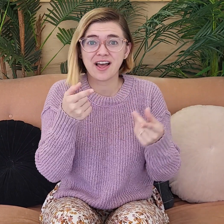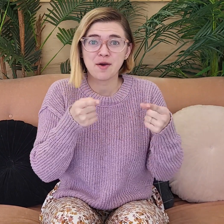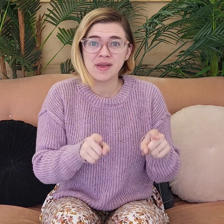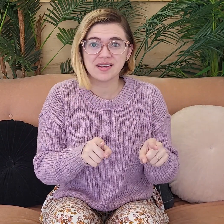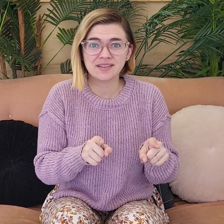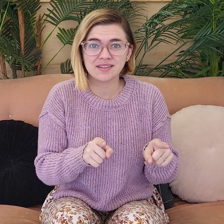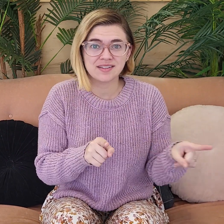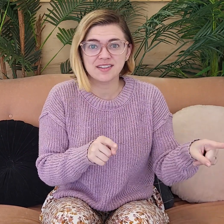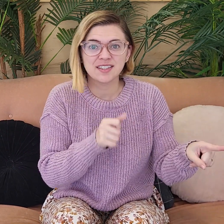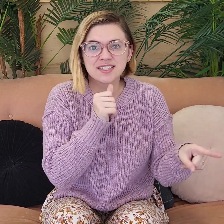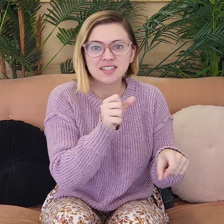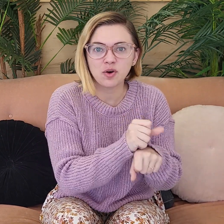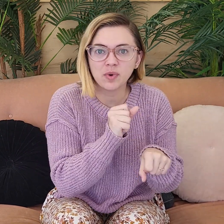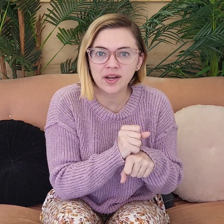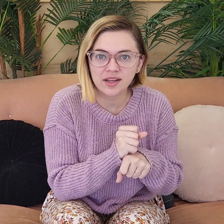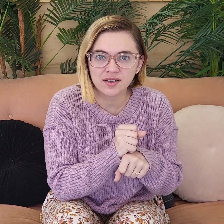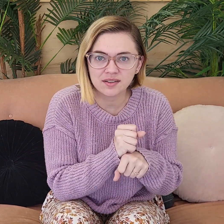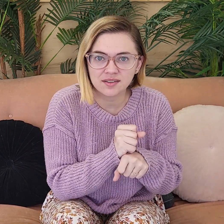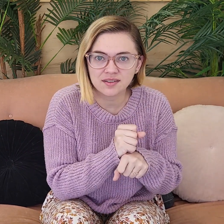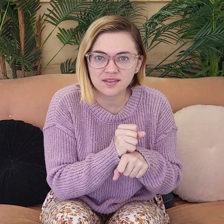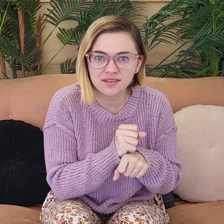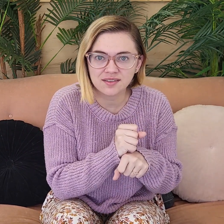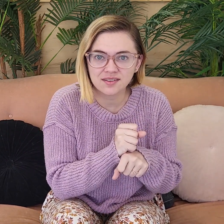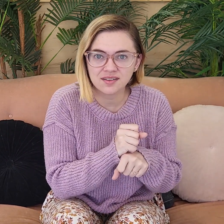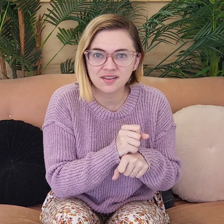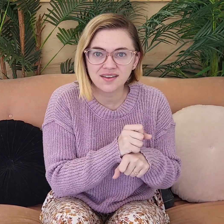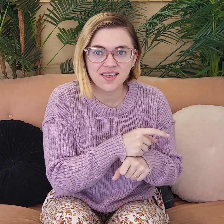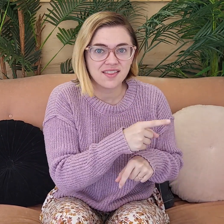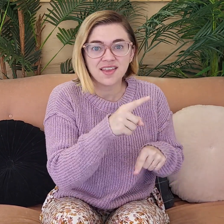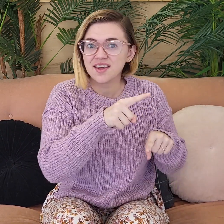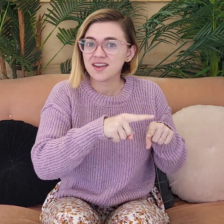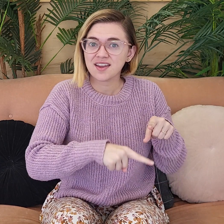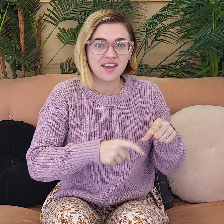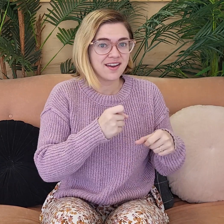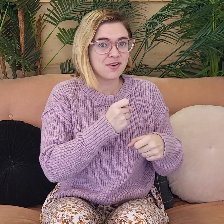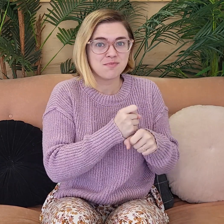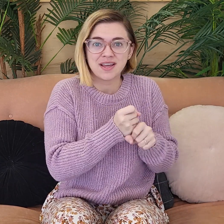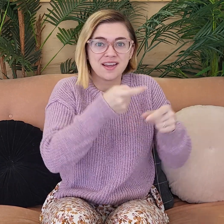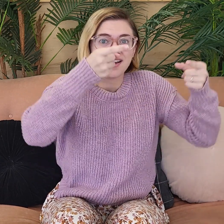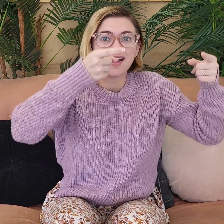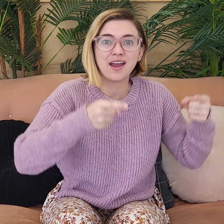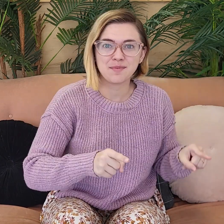foundational cell happen, it's not working. And they can't